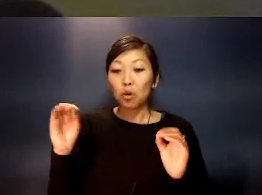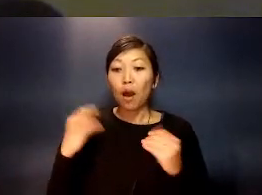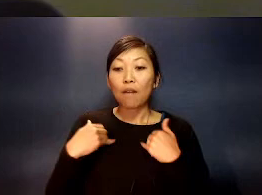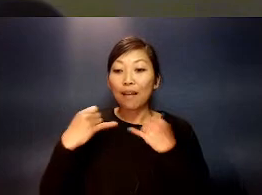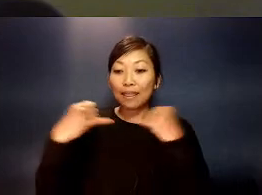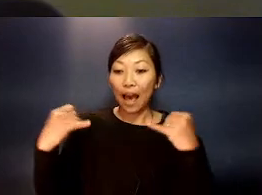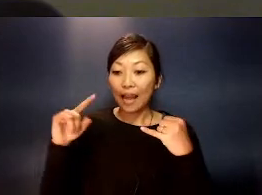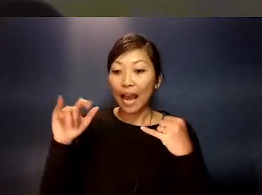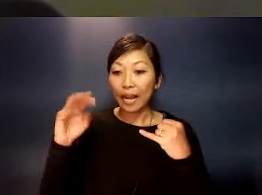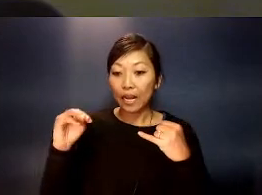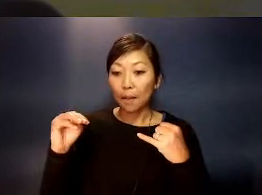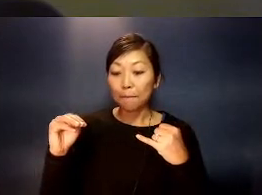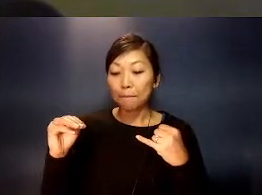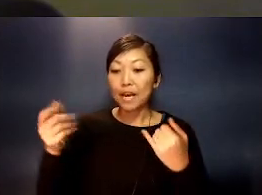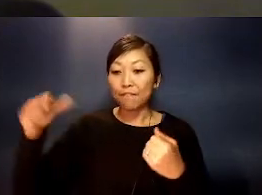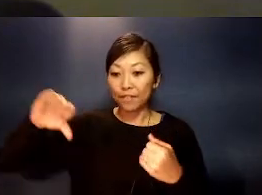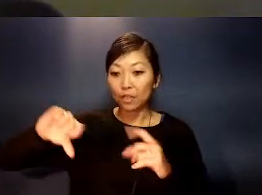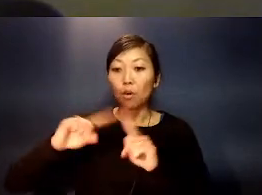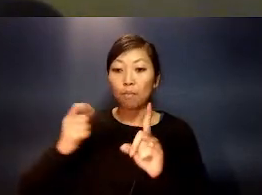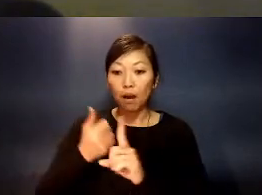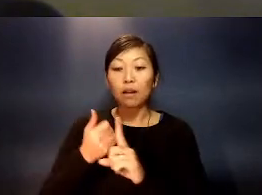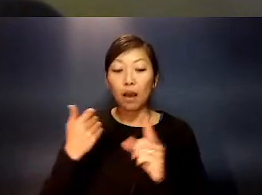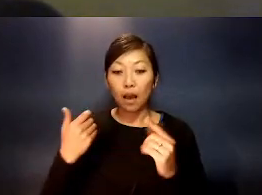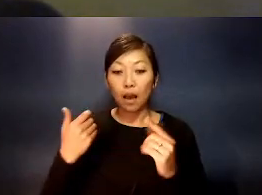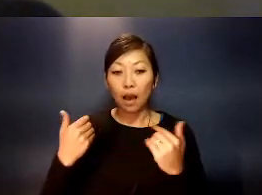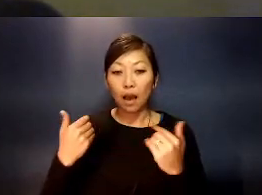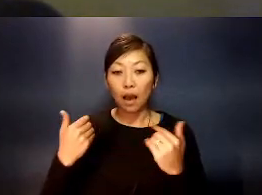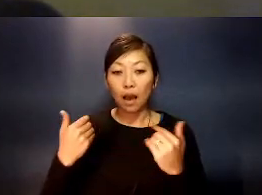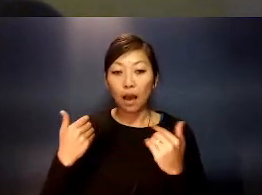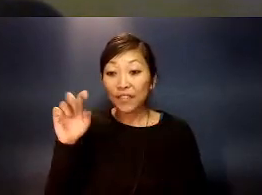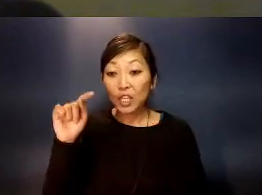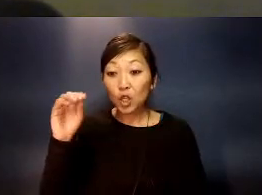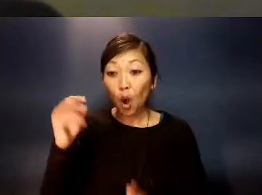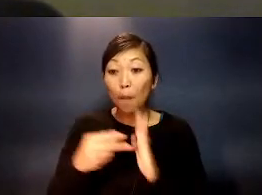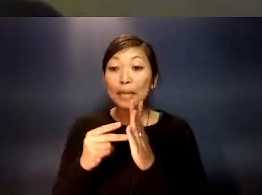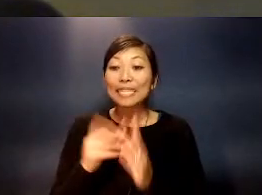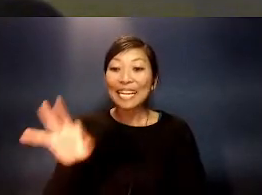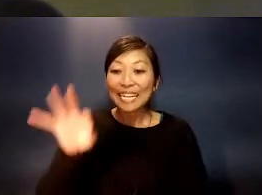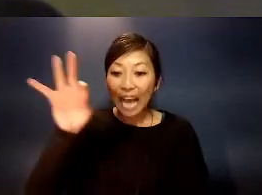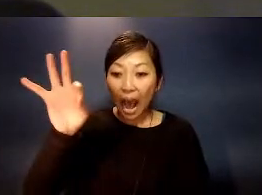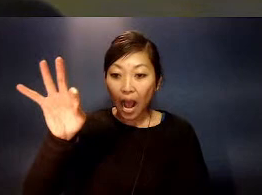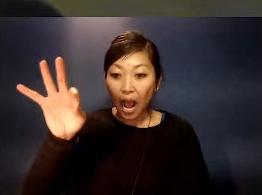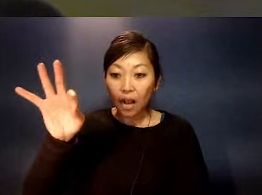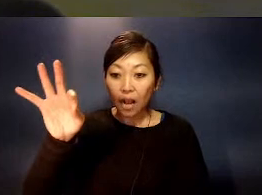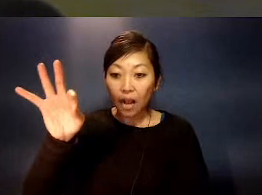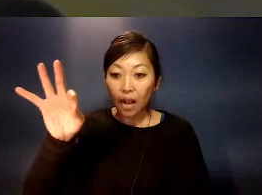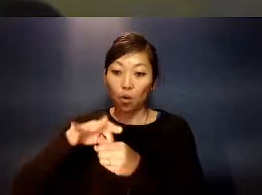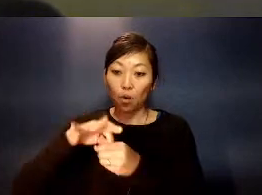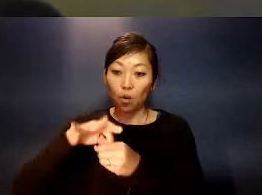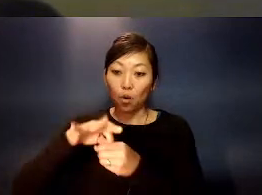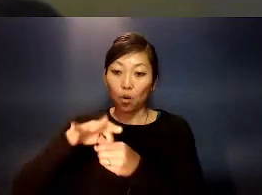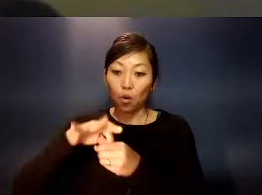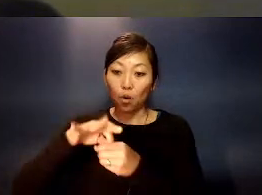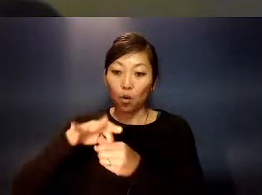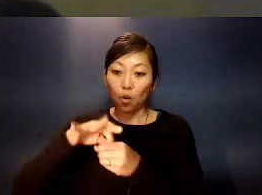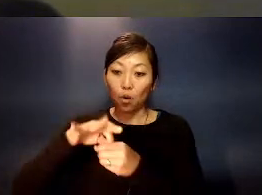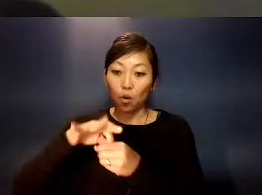SO IF WE DID NOT ACHIEVE SEVEN VOTES ON THE GENERAL APPROPRIATION BUDGET, WE WOULD EITHER CONTINUE THIS MEETING, YOU KNOW, TONIGHT UNTIL WE DID OR WE WOULD